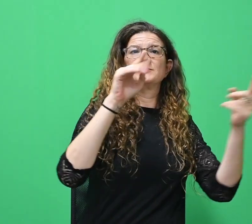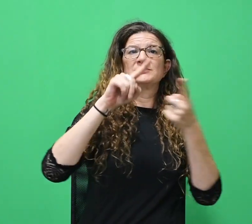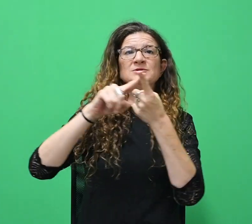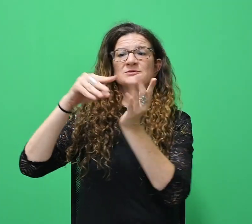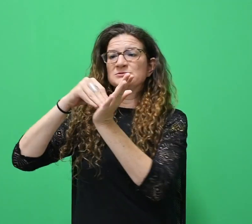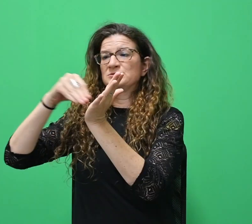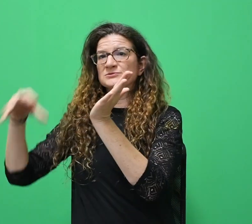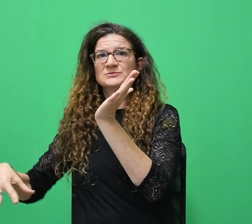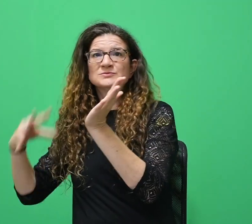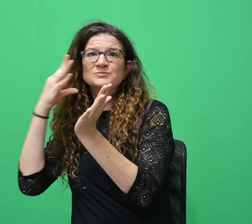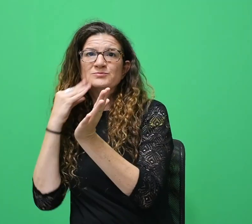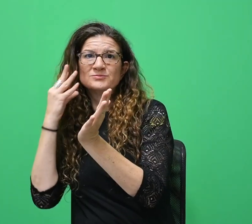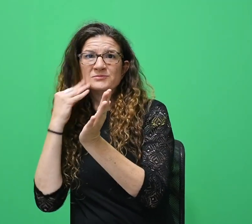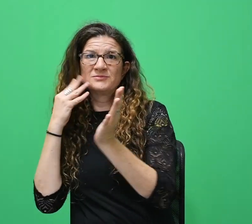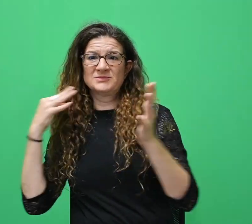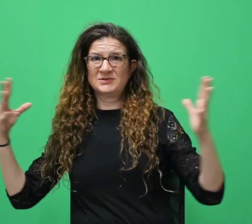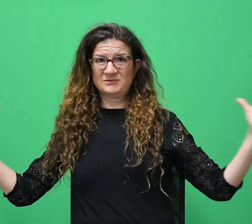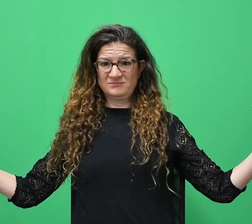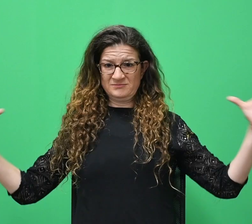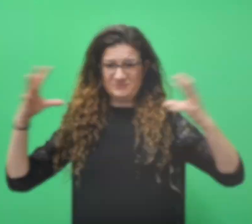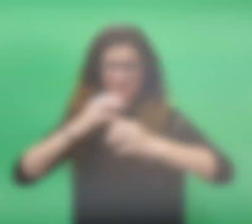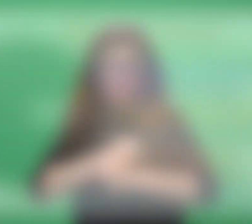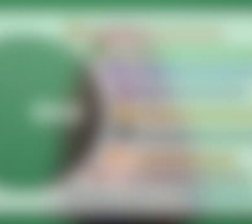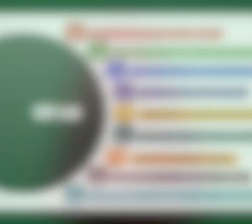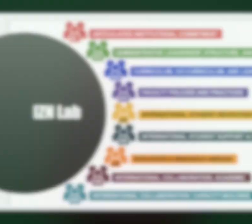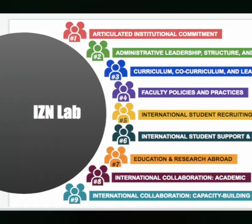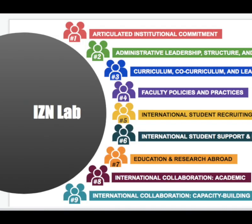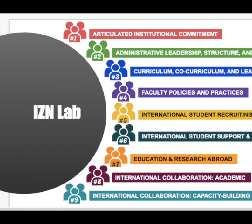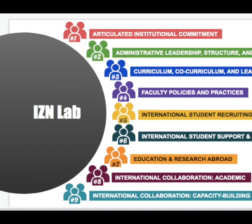ranged from institutional level to student experience.